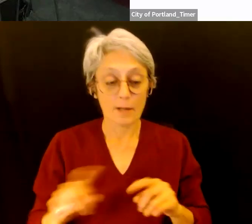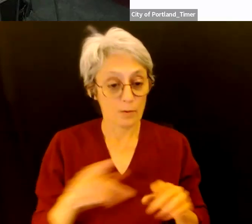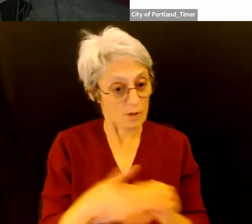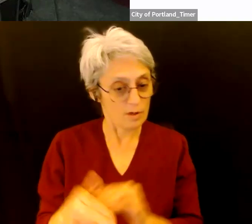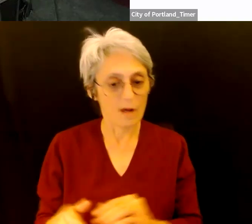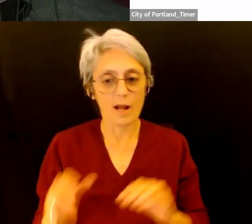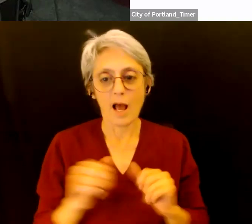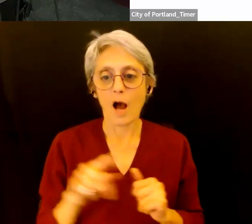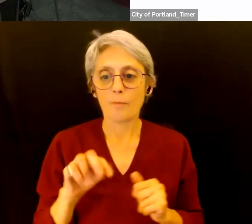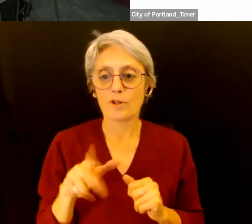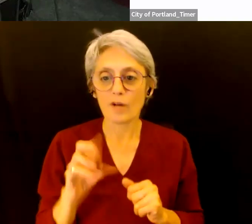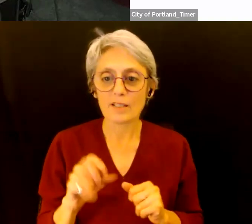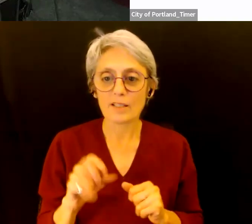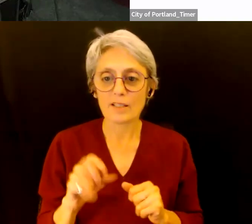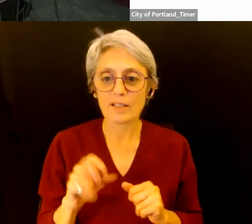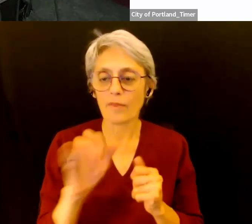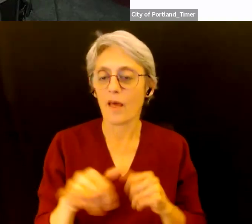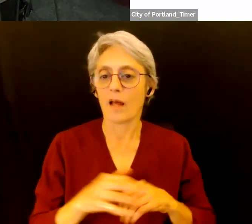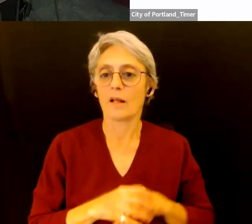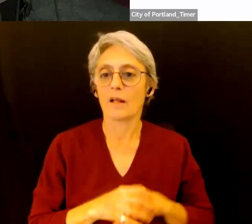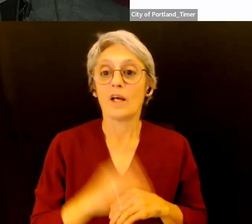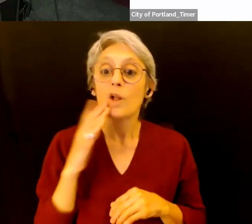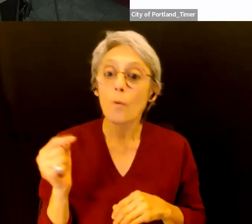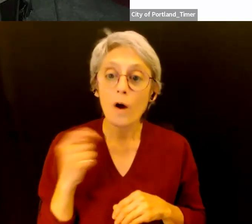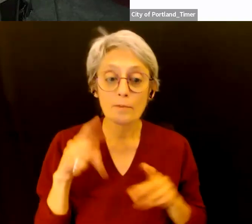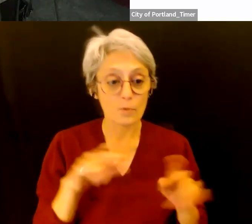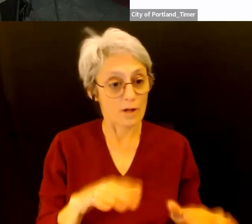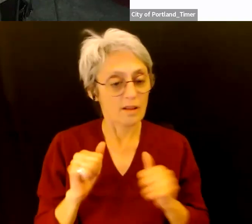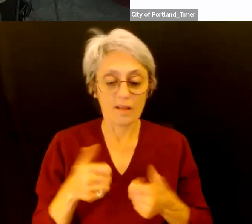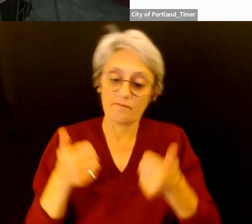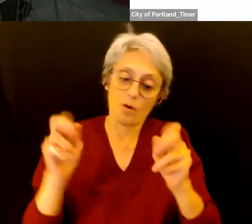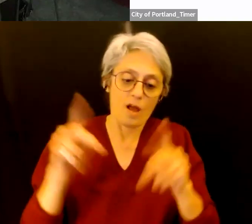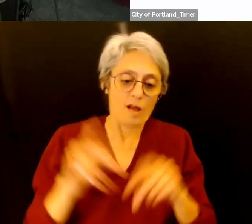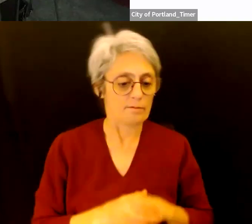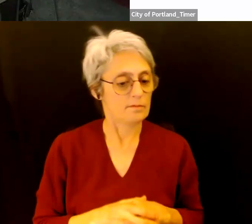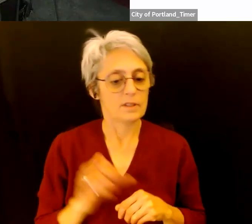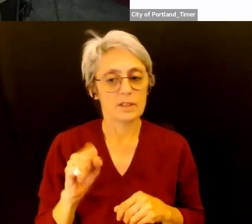And you know what, if someone wants to leave, so be it. There will be someone to fill that gap.